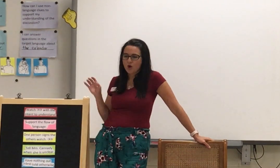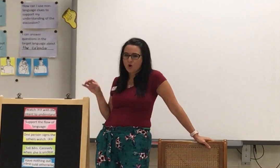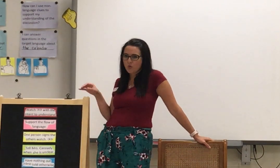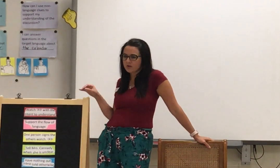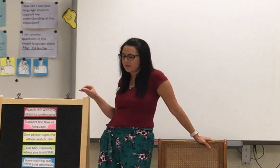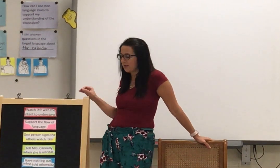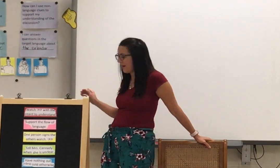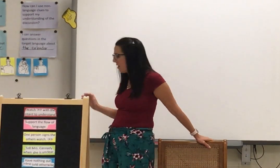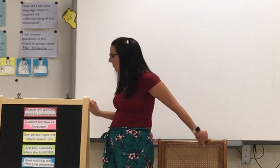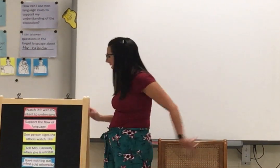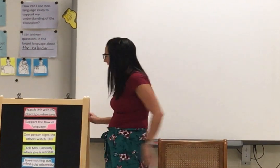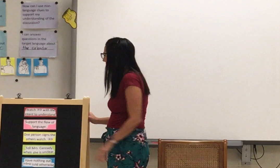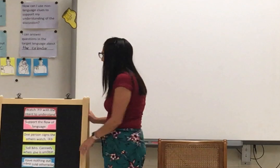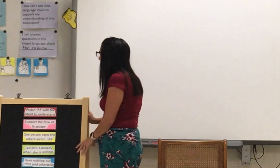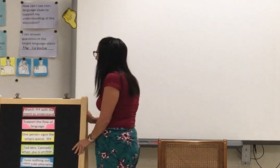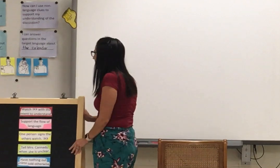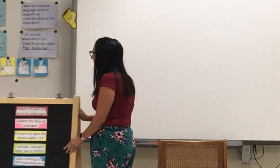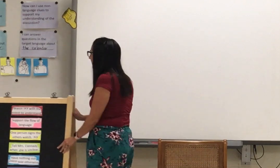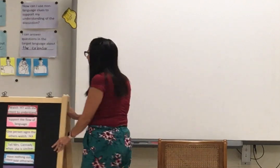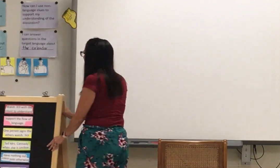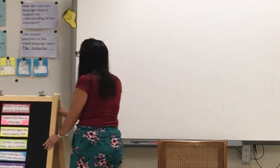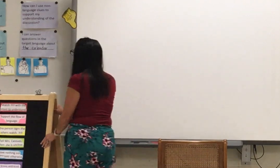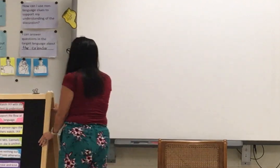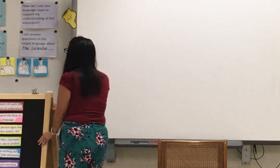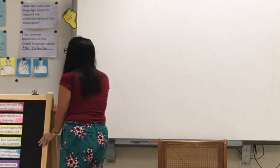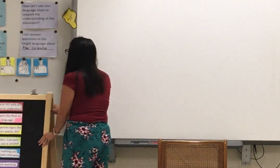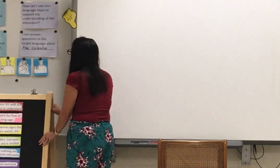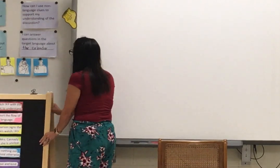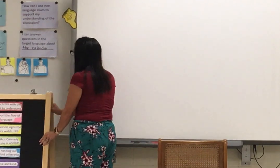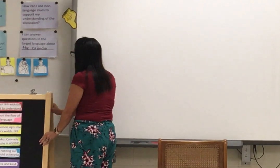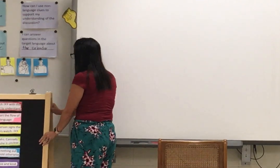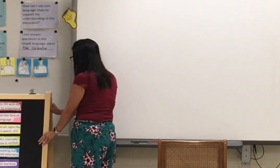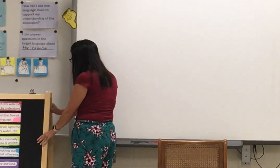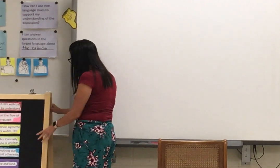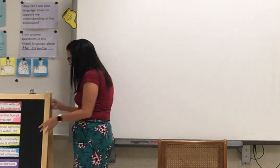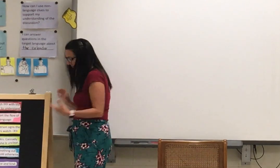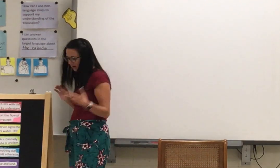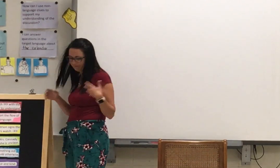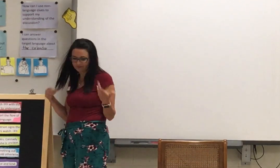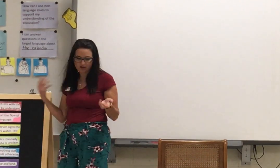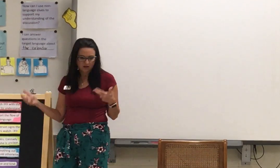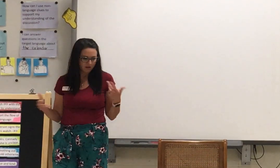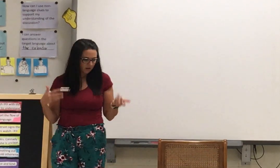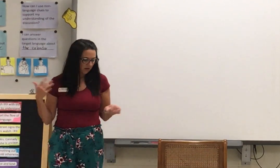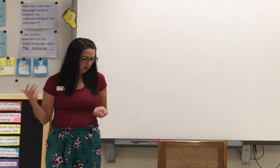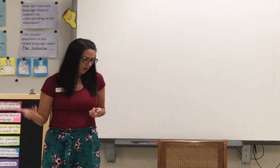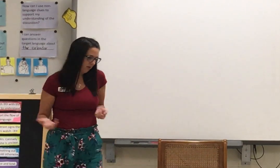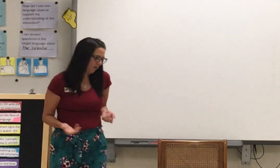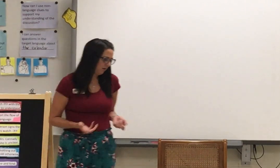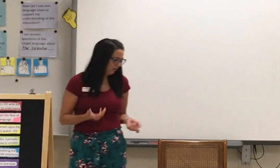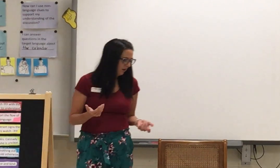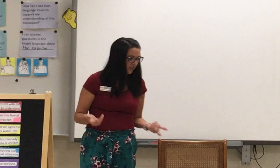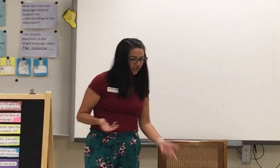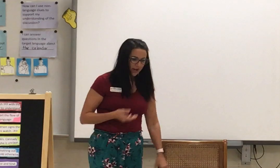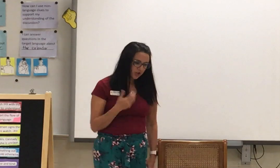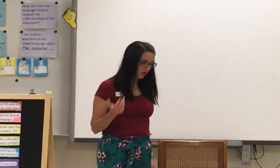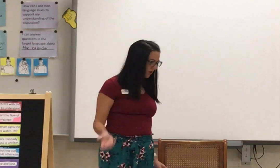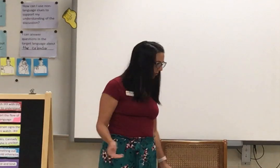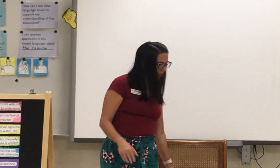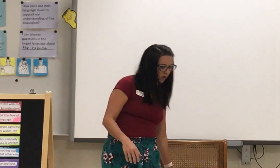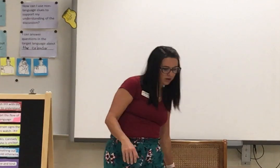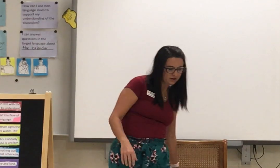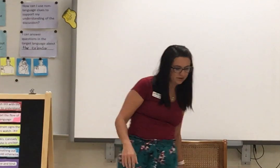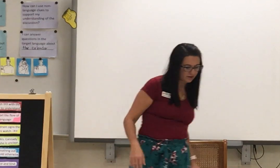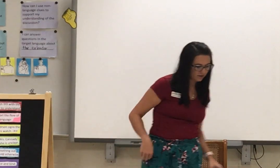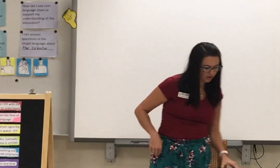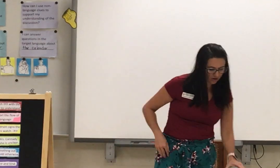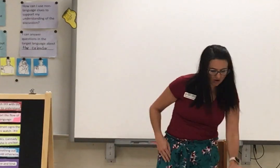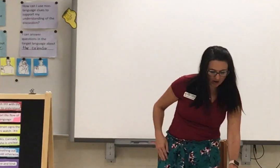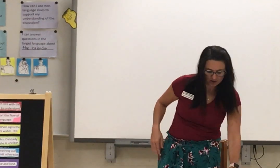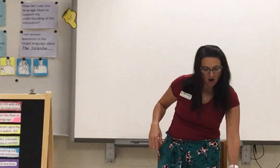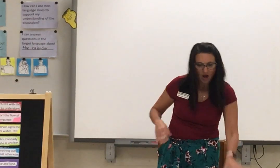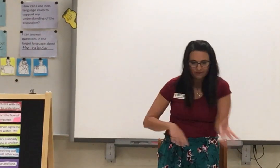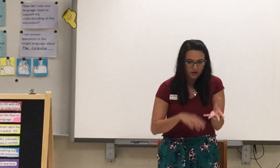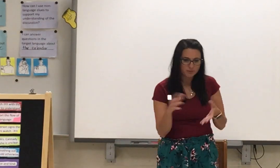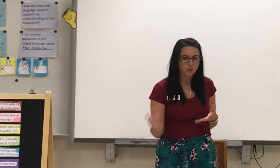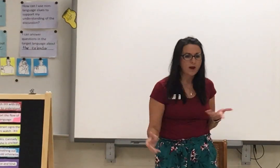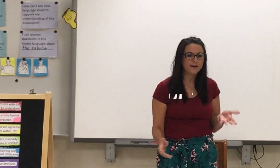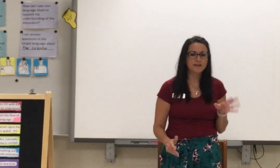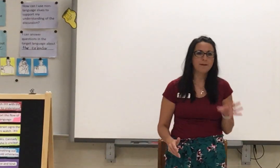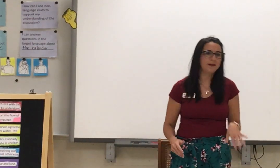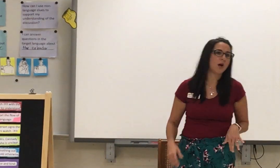Alright who wants to help me... who wants to tell me something... what's a gesture or a non-verbal way of letting me know when